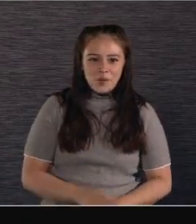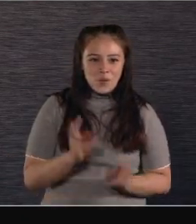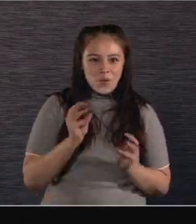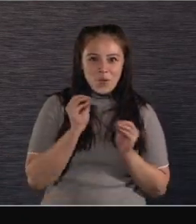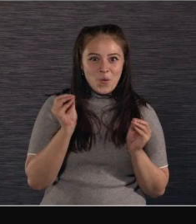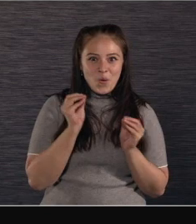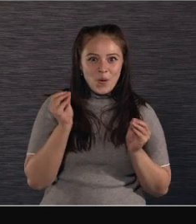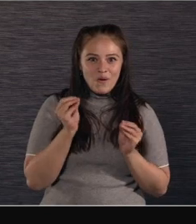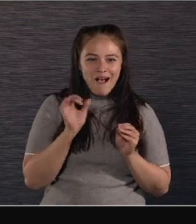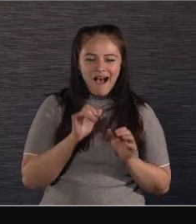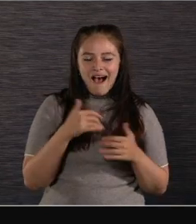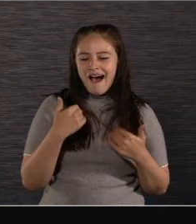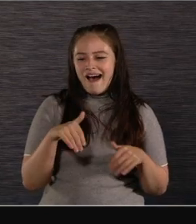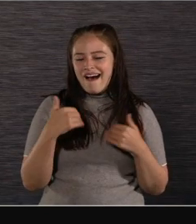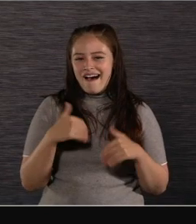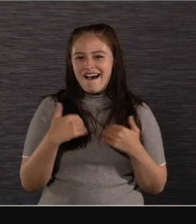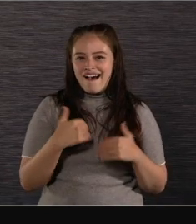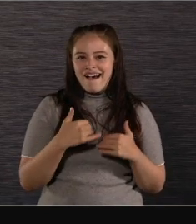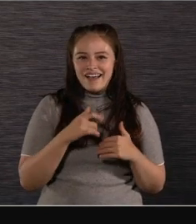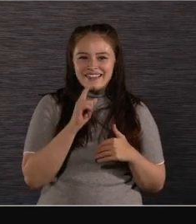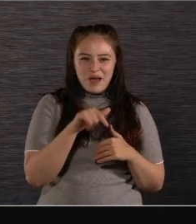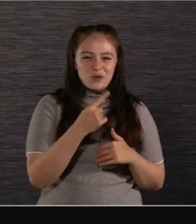Oh, that one looks pretty cool.